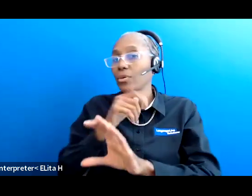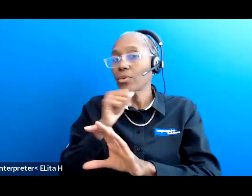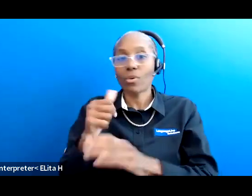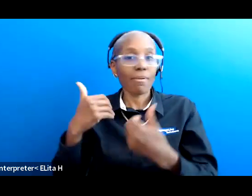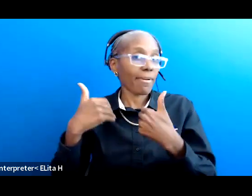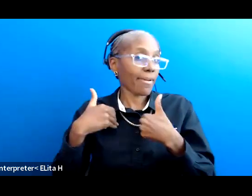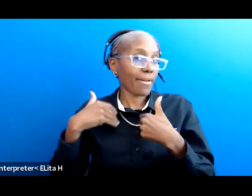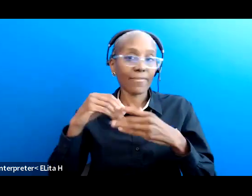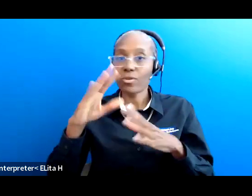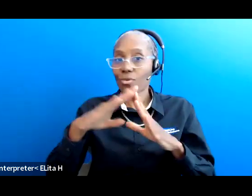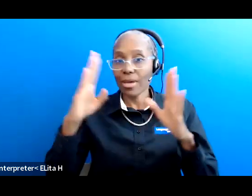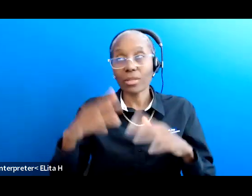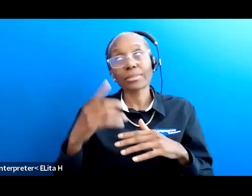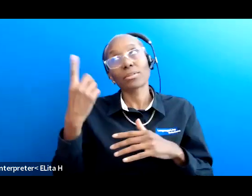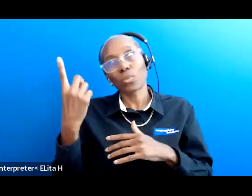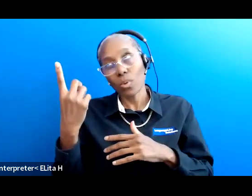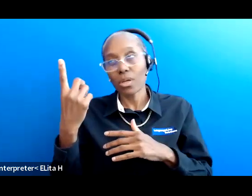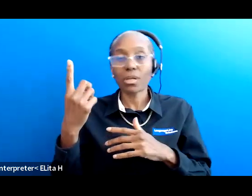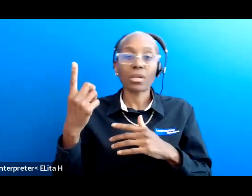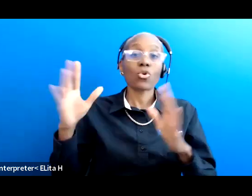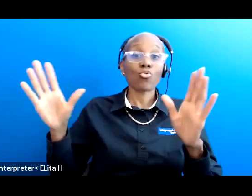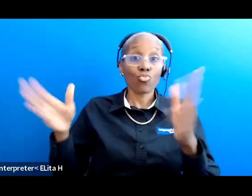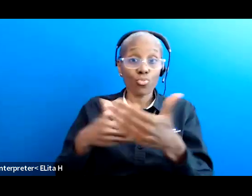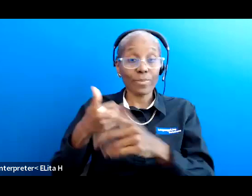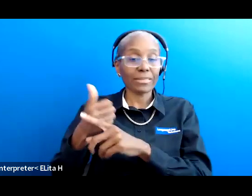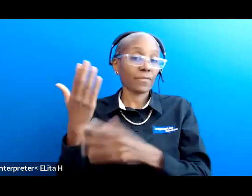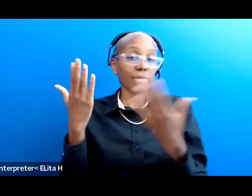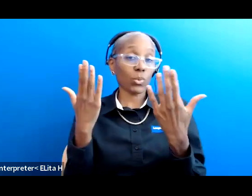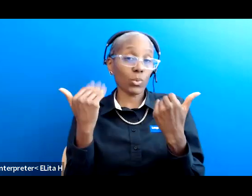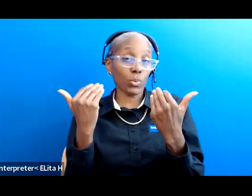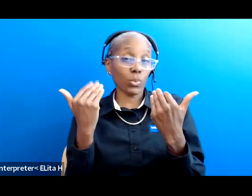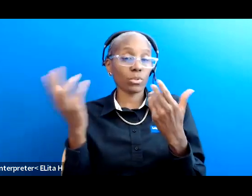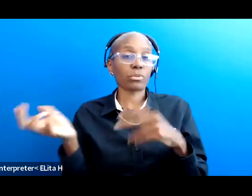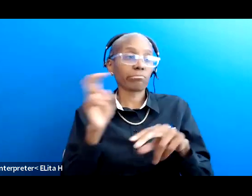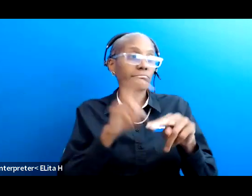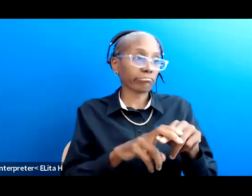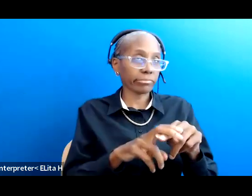That will give you at least one cool room where you can cool down, go someplace to cool down.